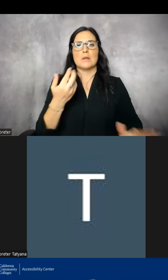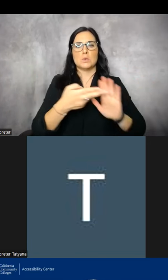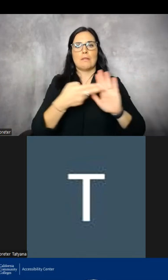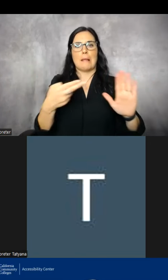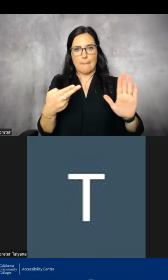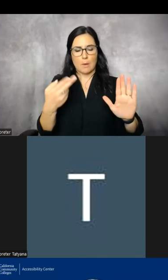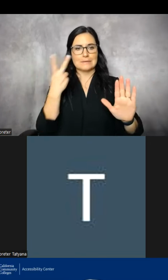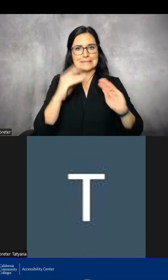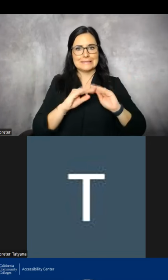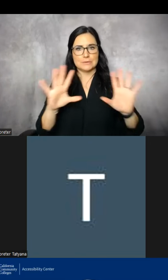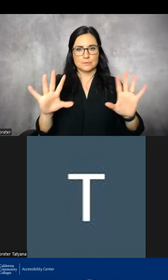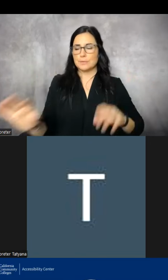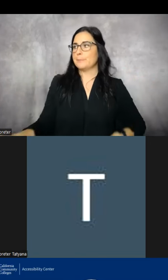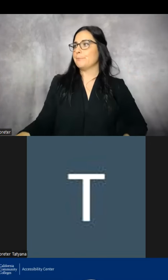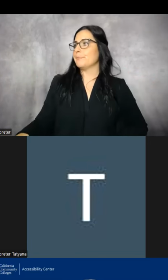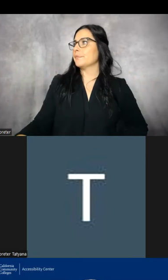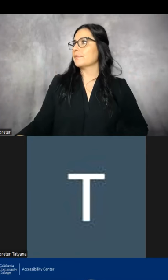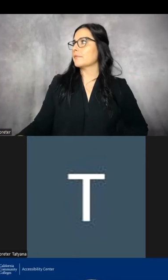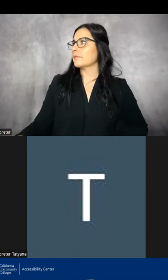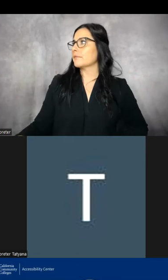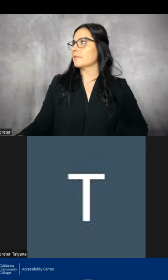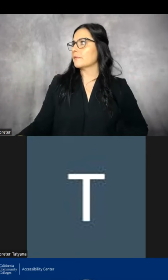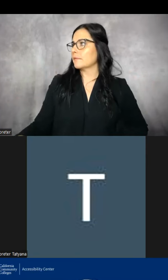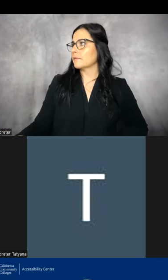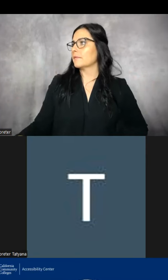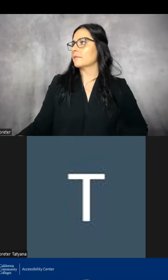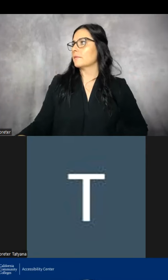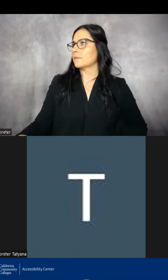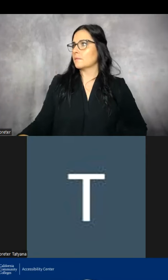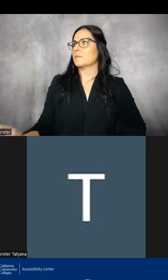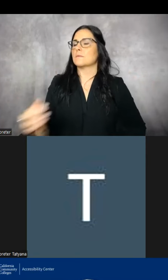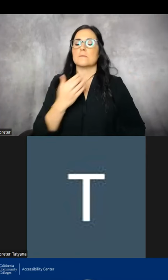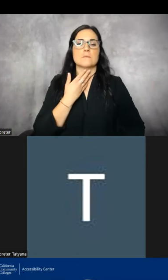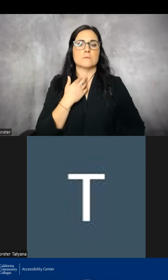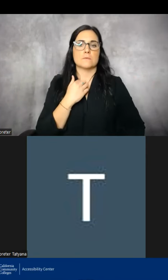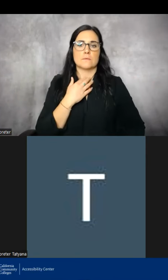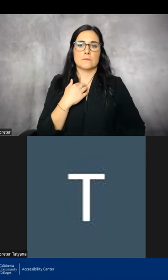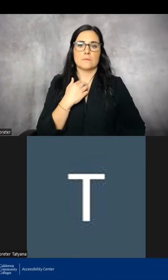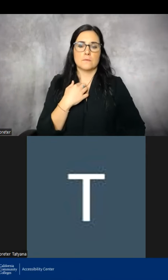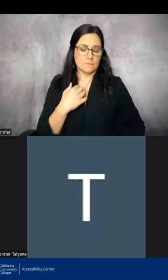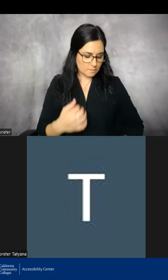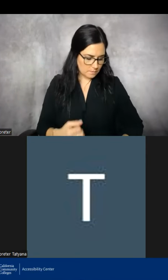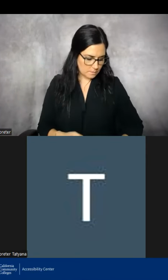But to give some entertainment, I used another technology,